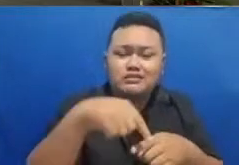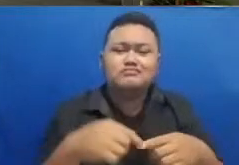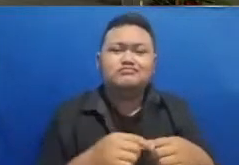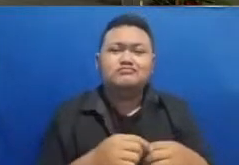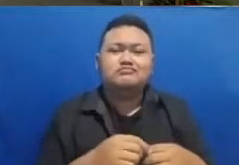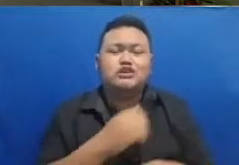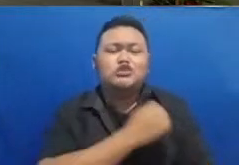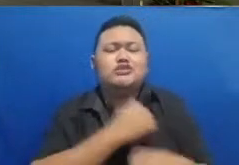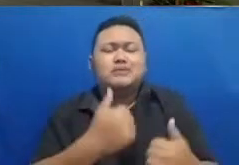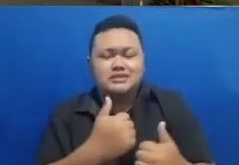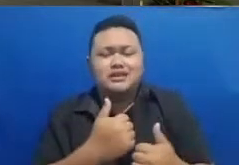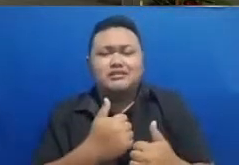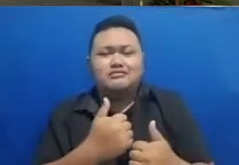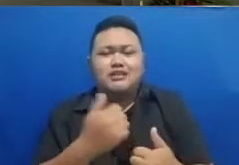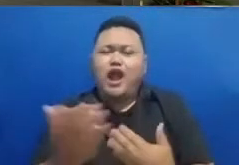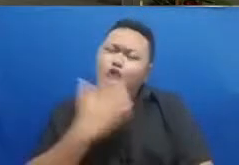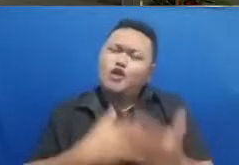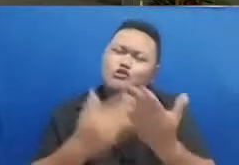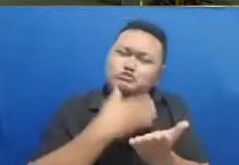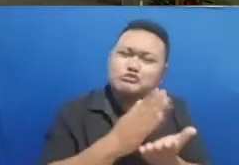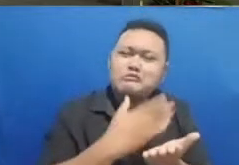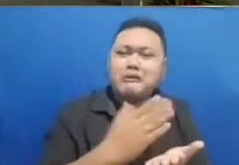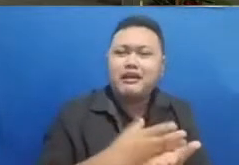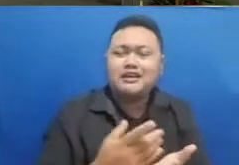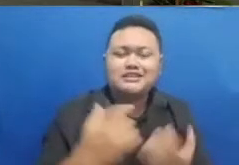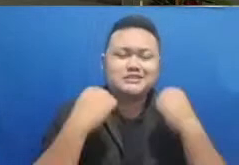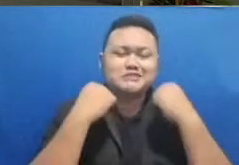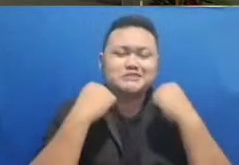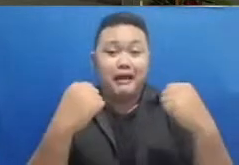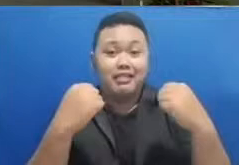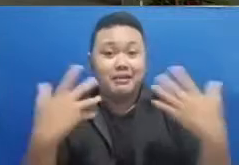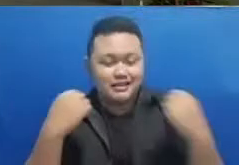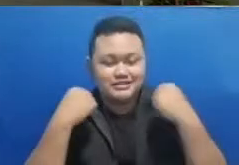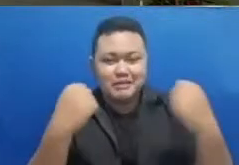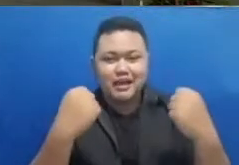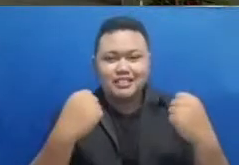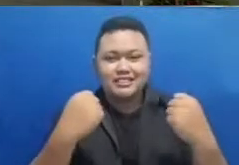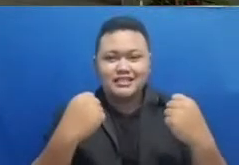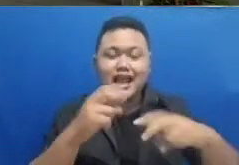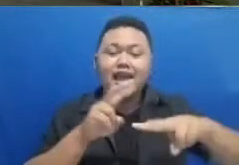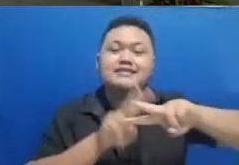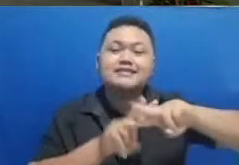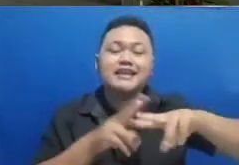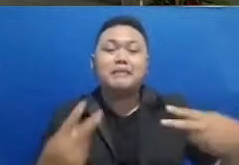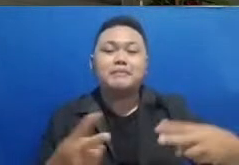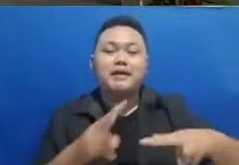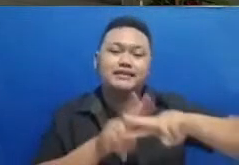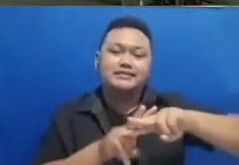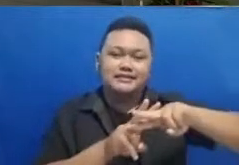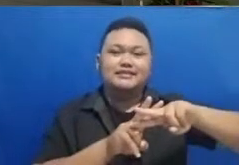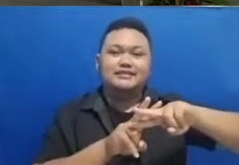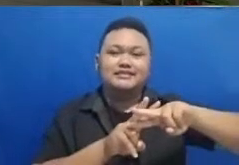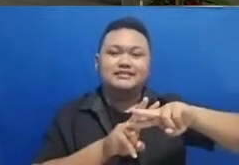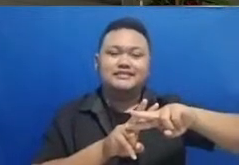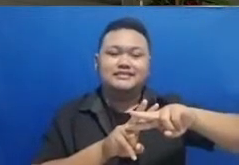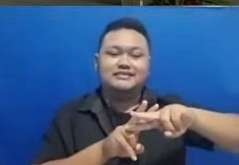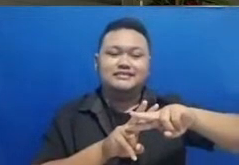spread the spirit of influencing everything with the hashtag, Hah. This is important. The hashtag is